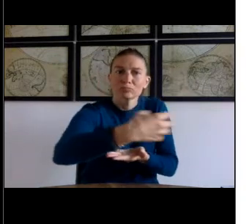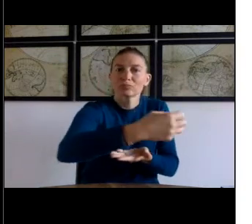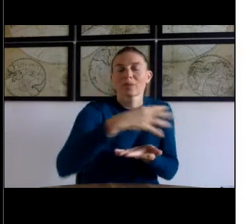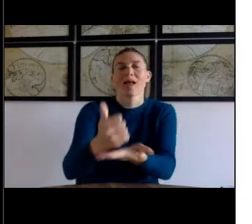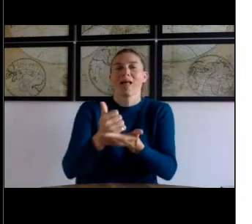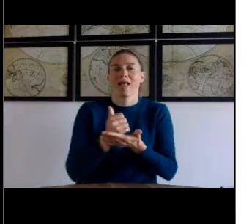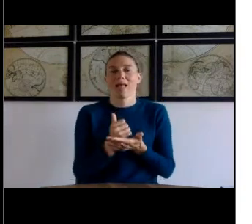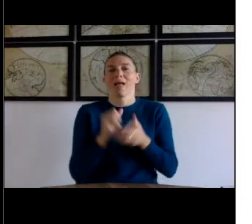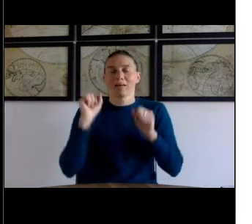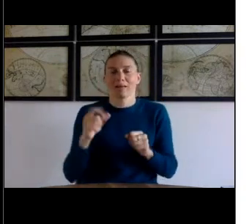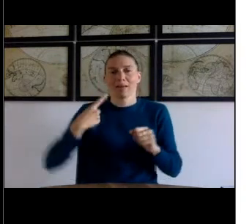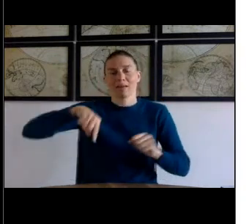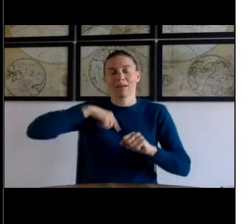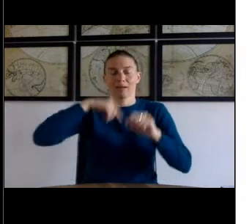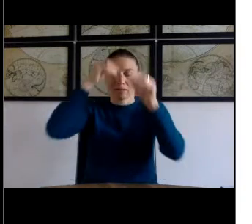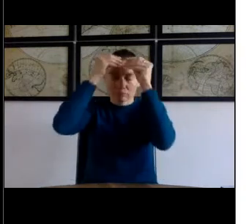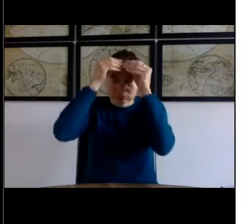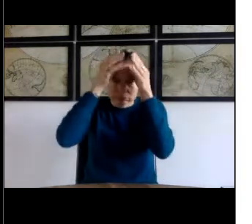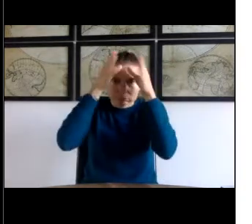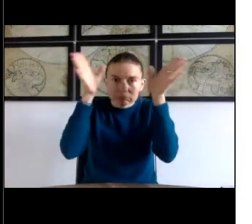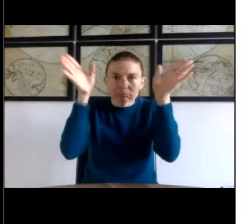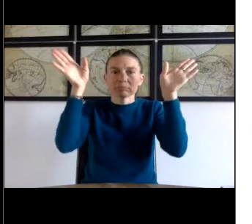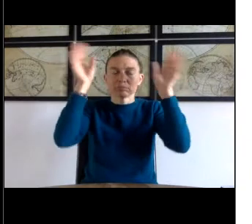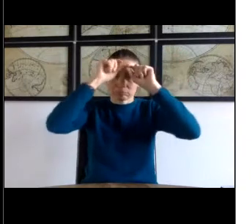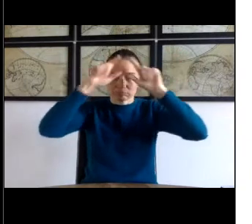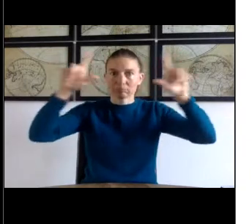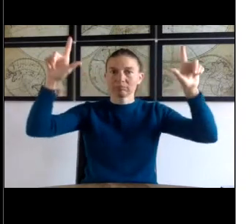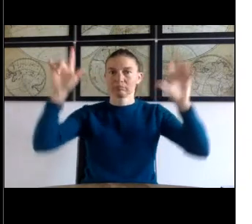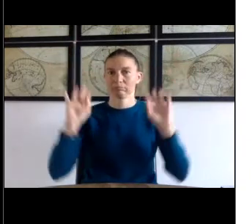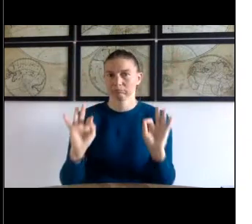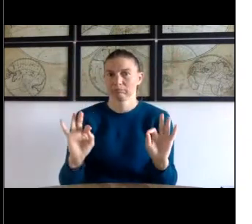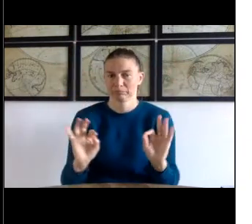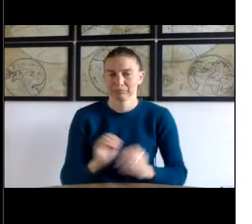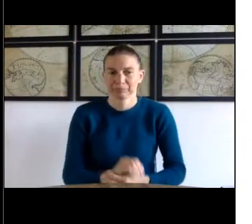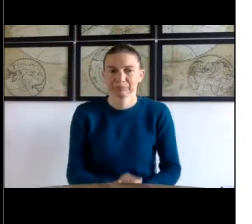Peer mentoring arrangements within the organization and the consortia.